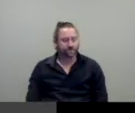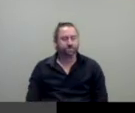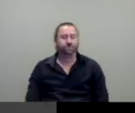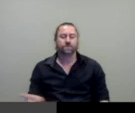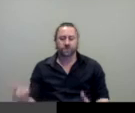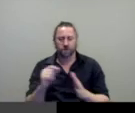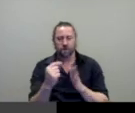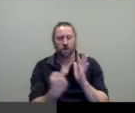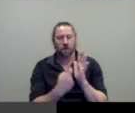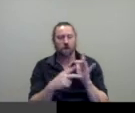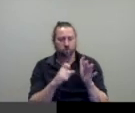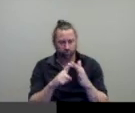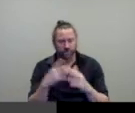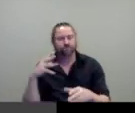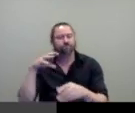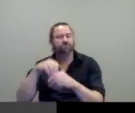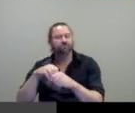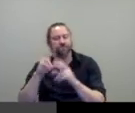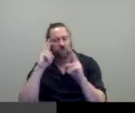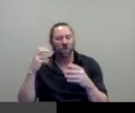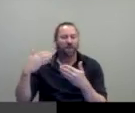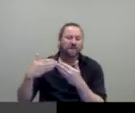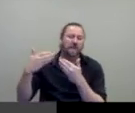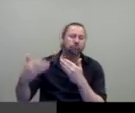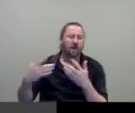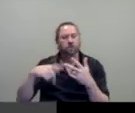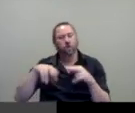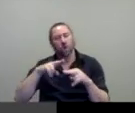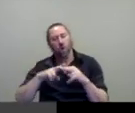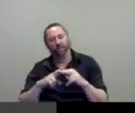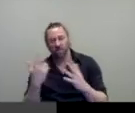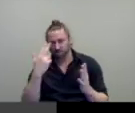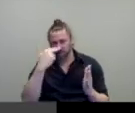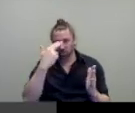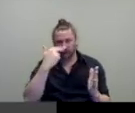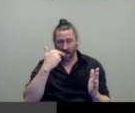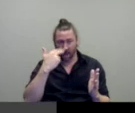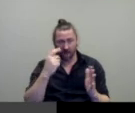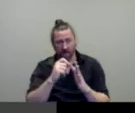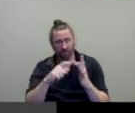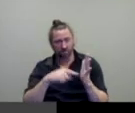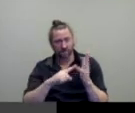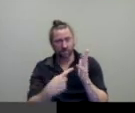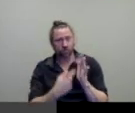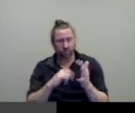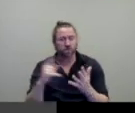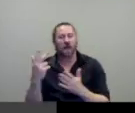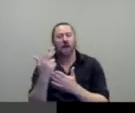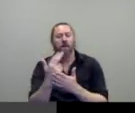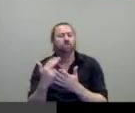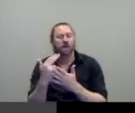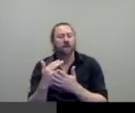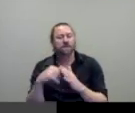Prince belongs to the pictures generation this was a group of American artists that rose to